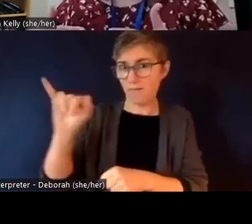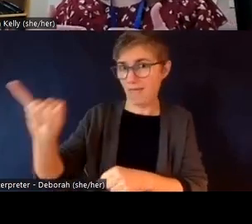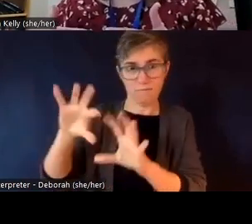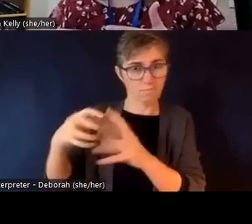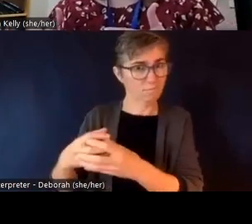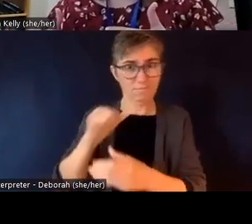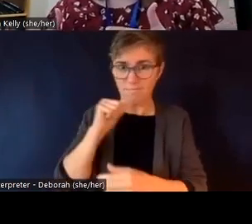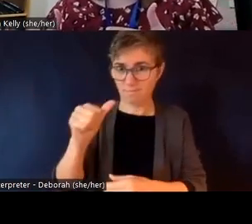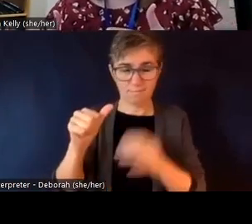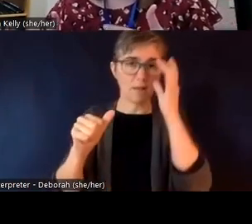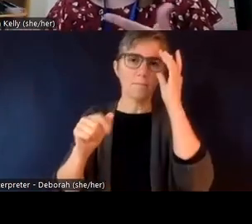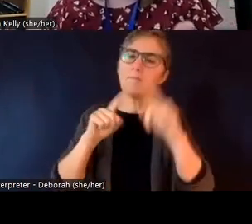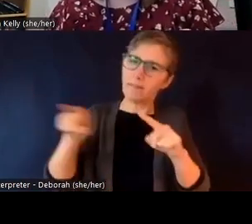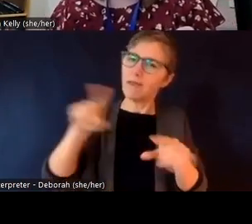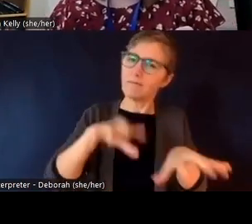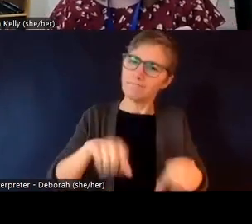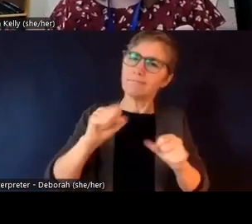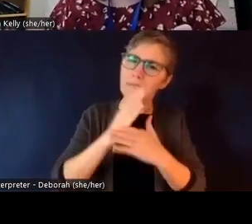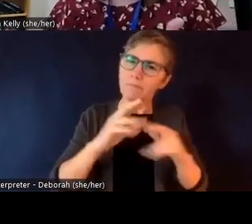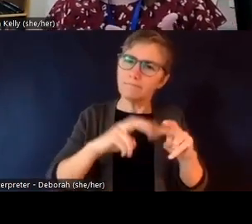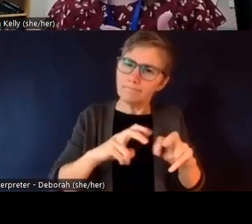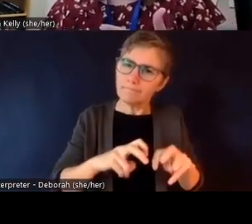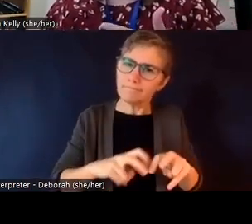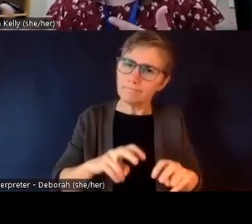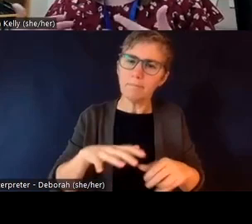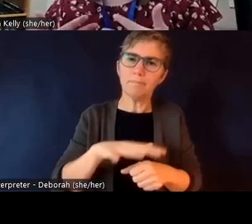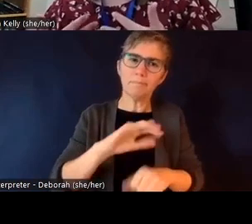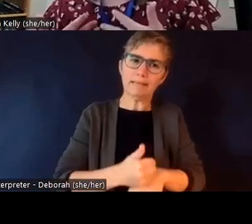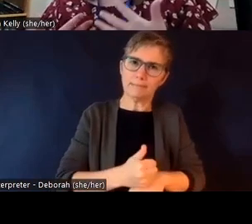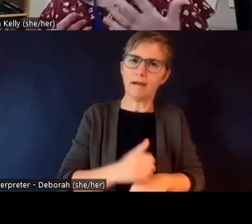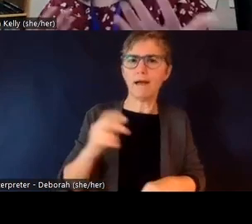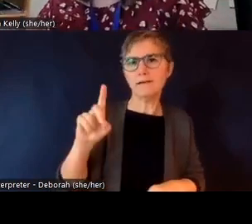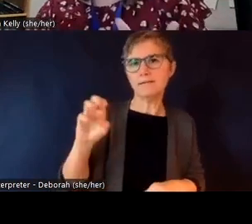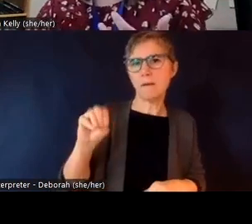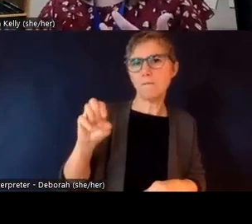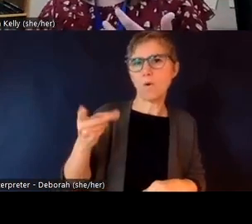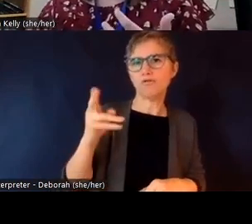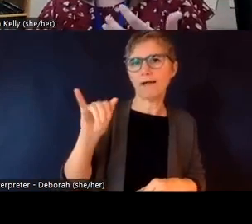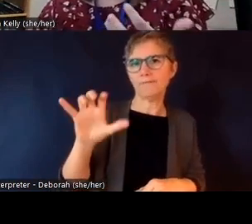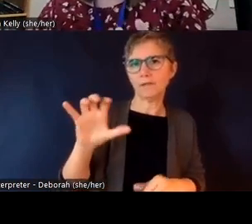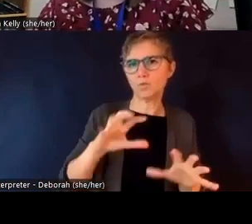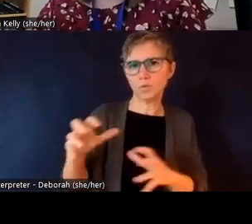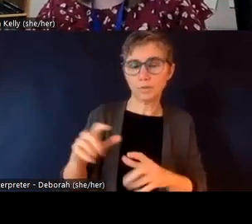some analyzes based on demographic groups. So they look at if men or women have higher rates